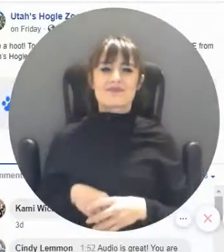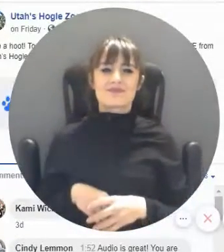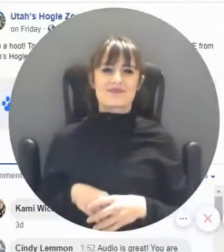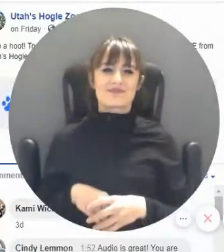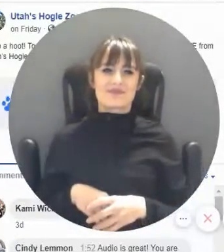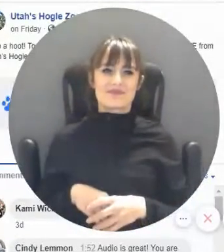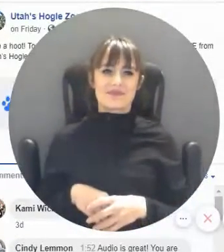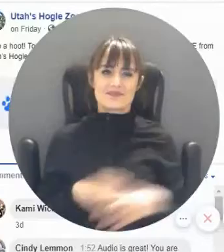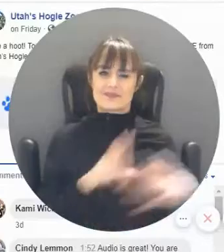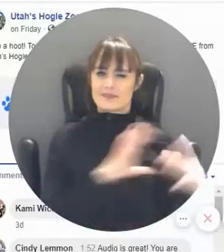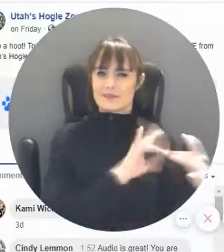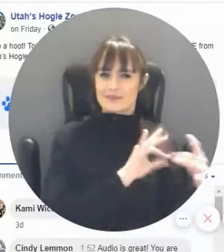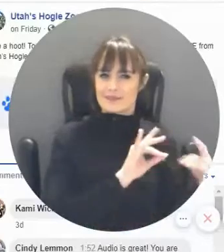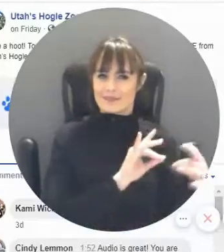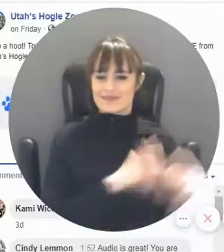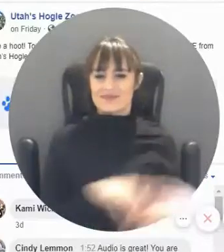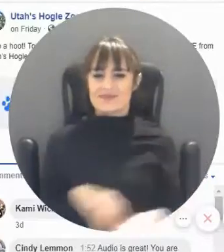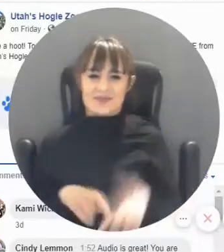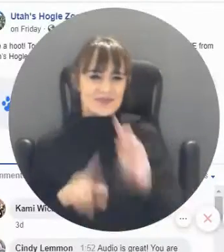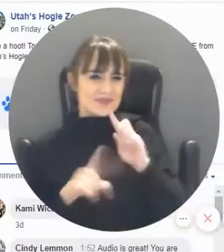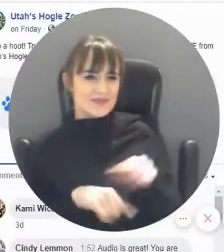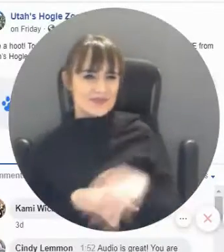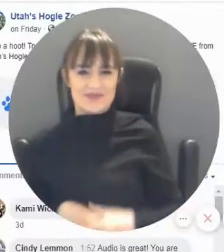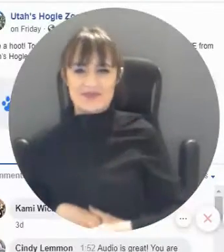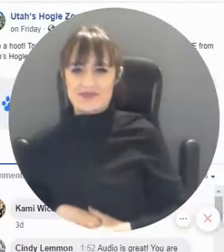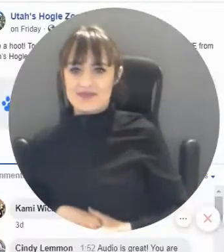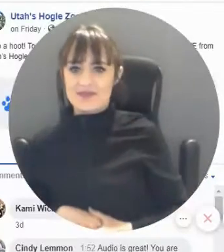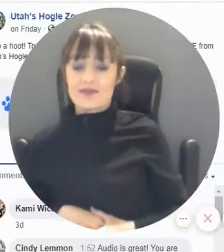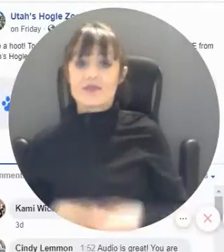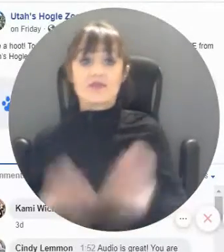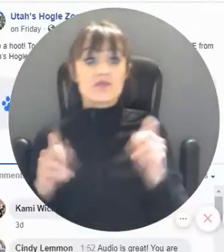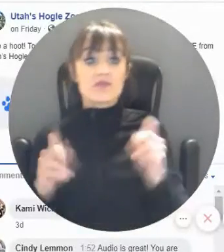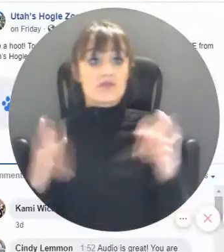Autumn: You can actually see us dissect now. We've got here